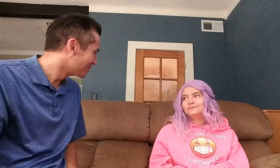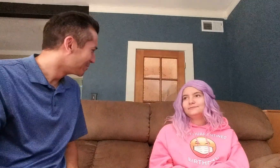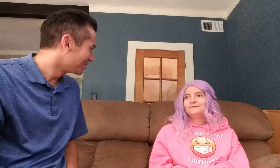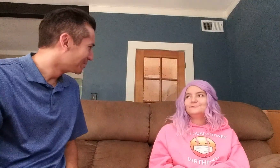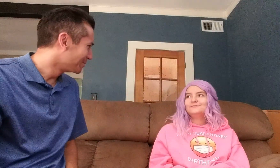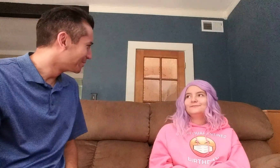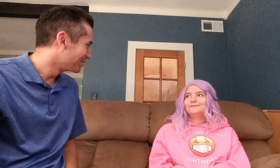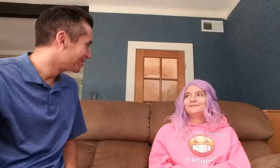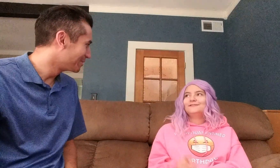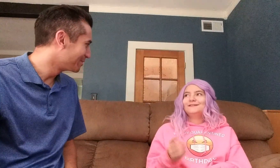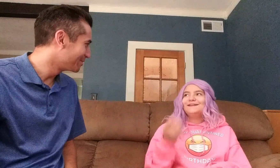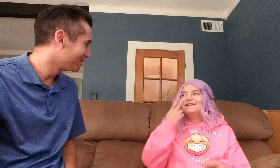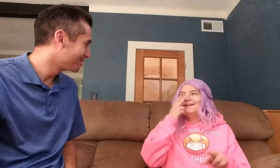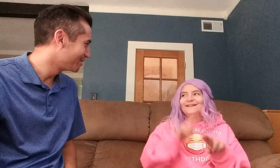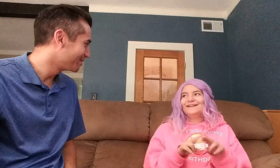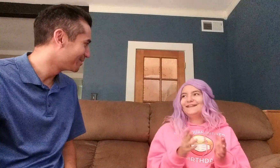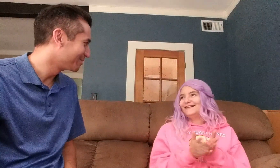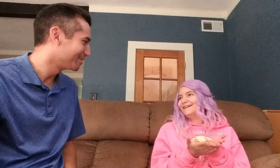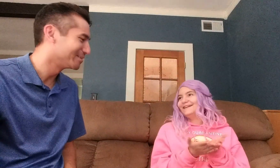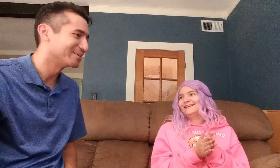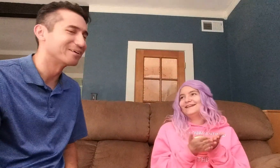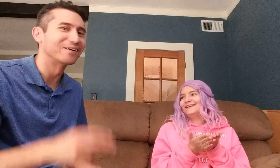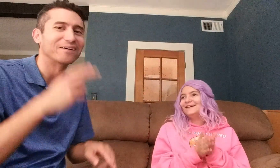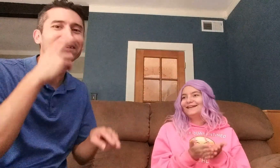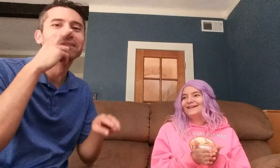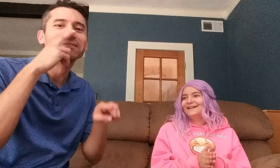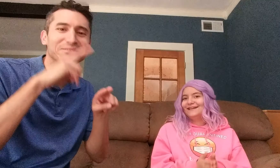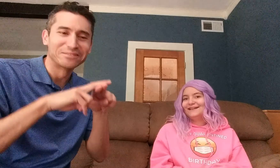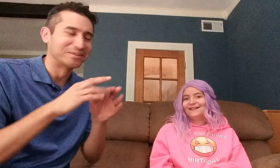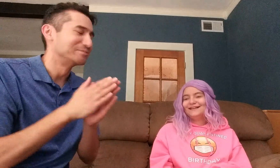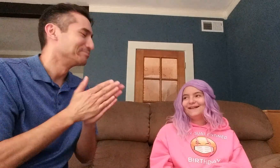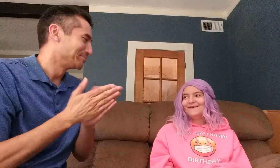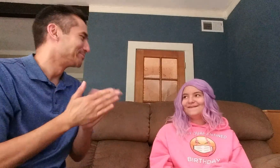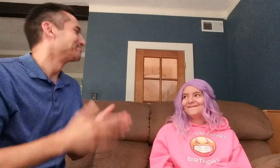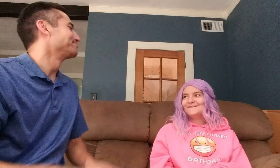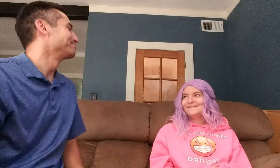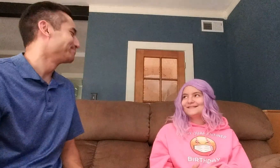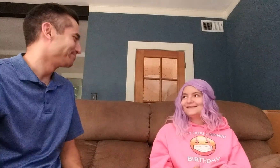FUN BOOK... FUN BOOK